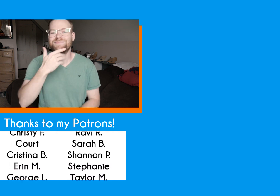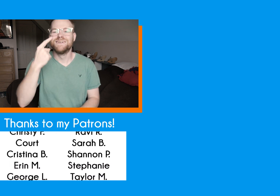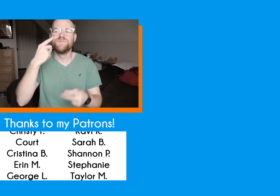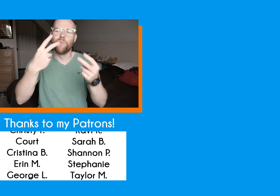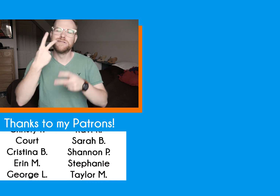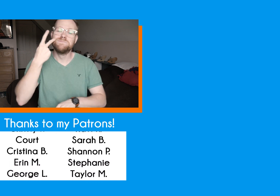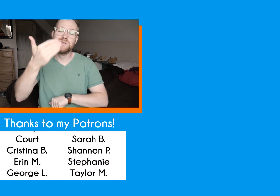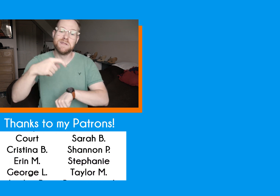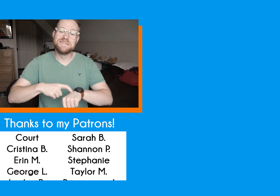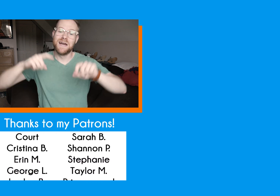Thanks for watching, see you next time.